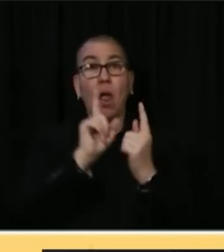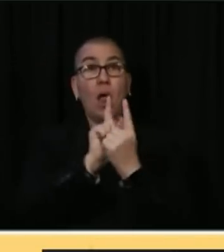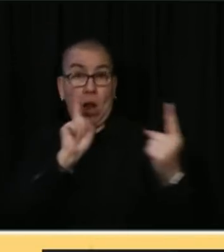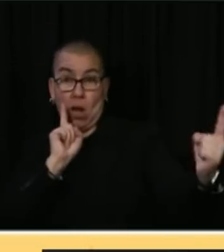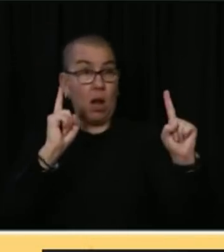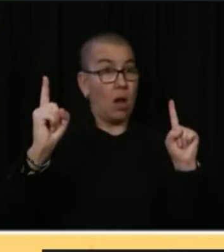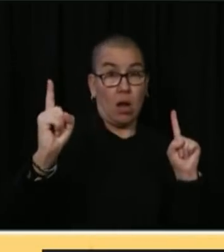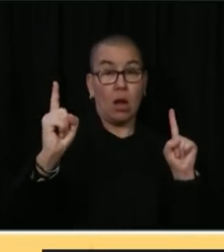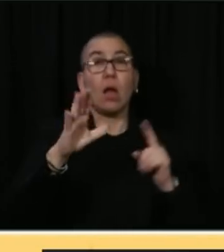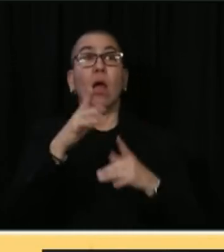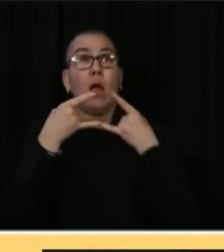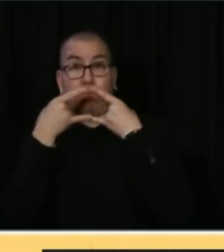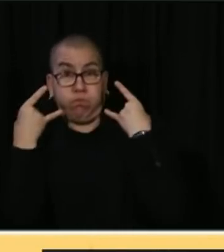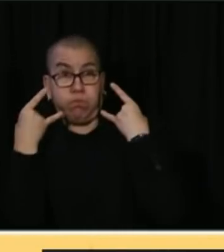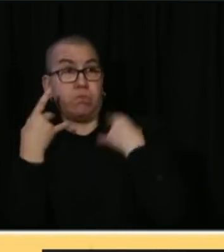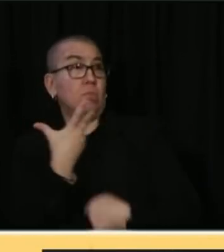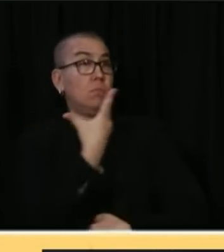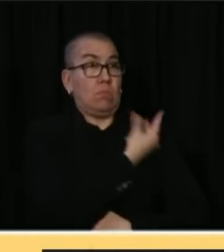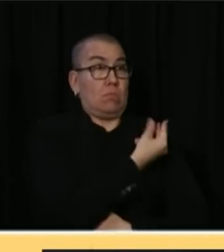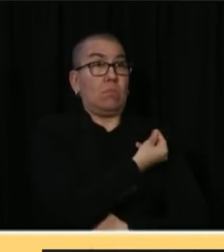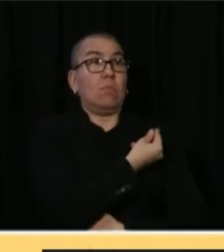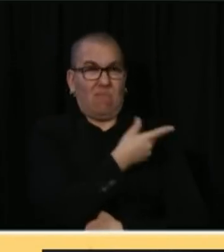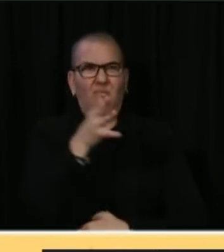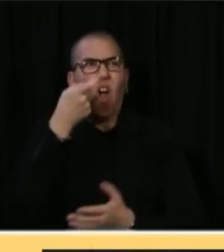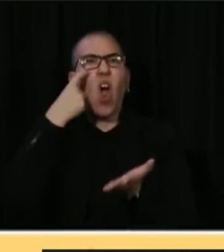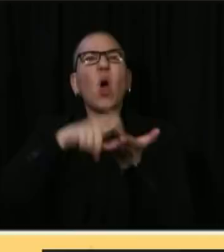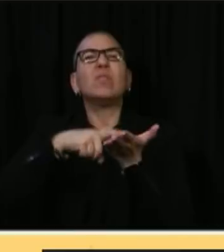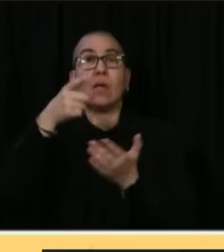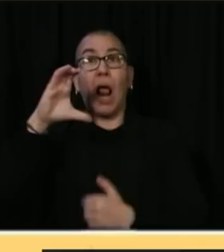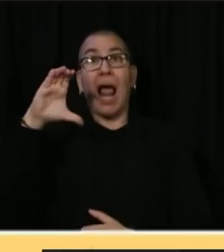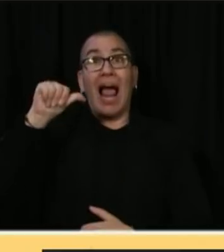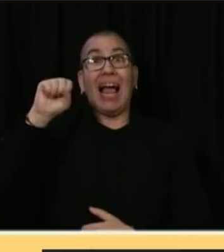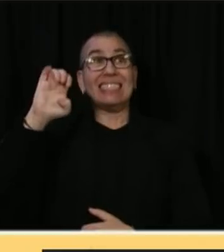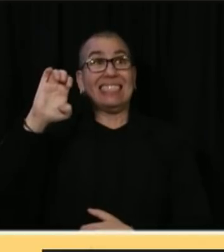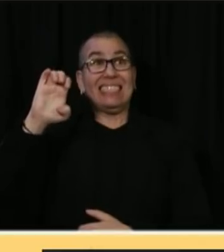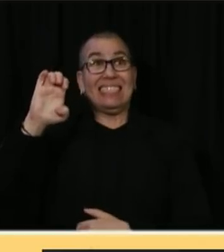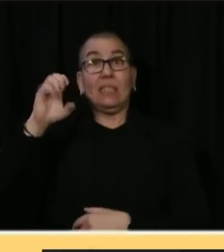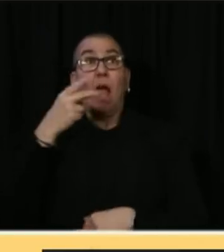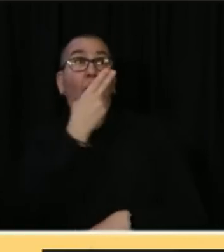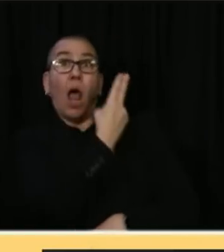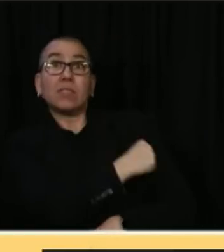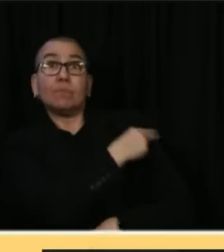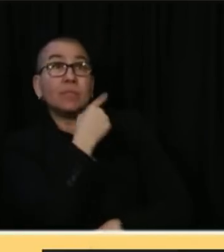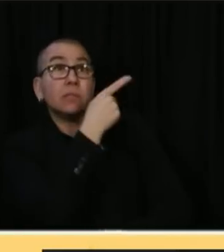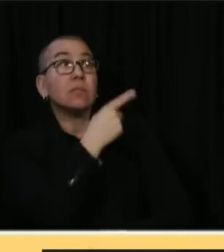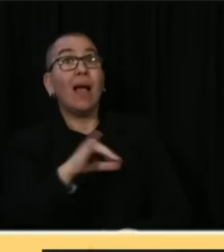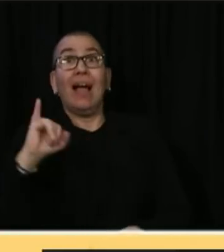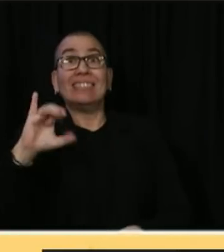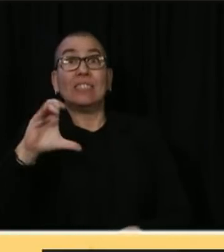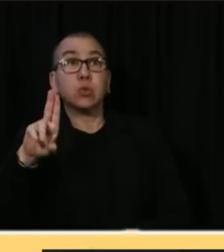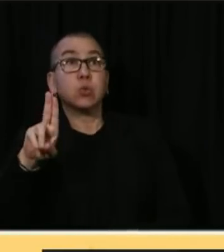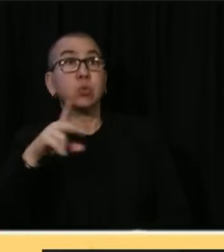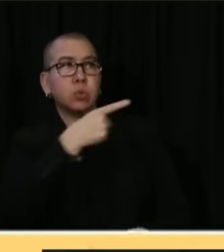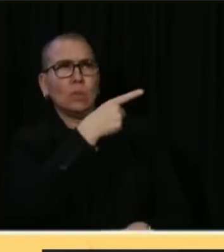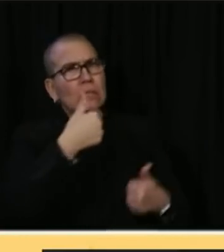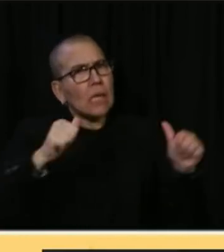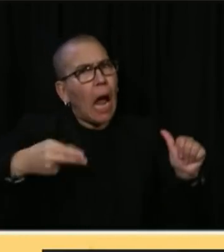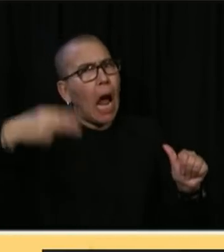HAND. THEY ARE AVAILABLE ANYWHERE. GO TO VACCINE CONNECTOR.